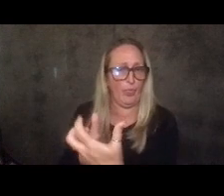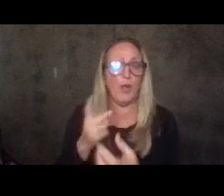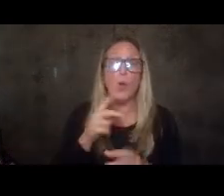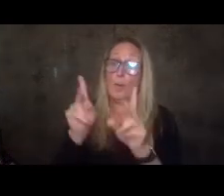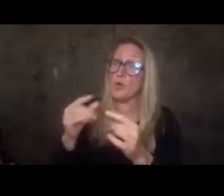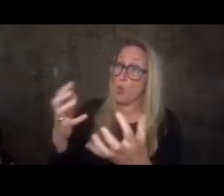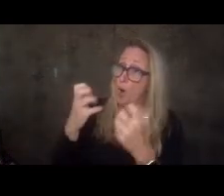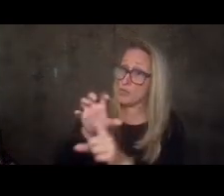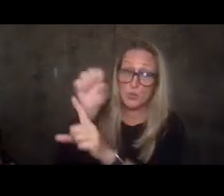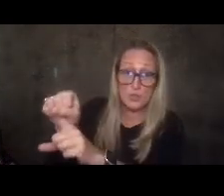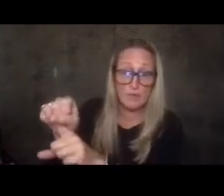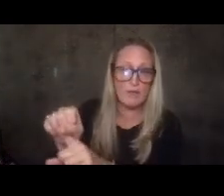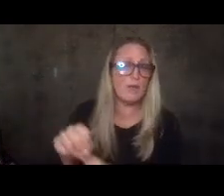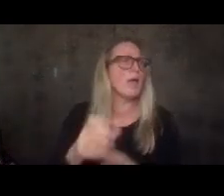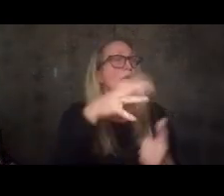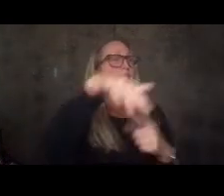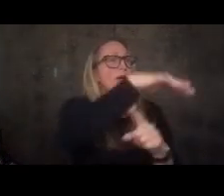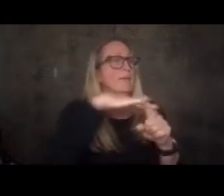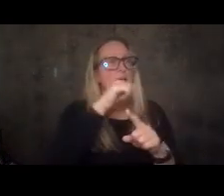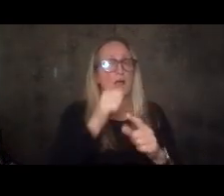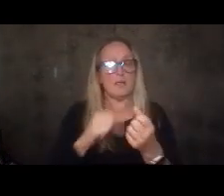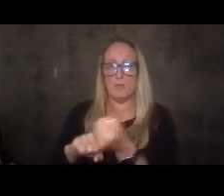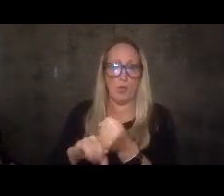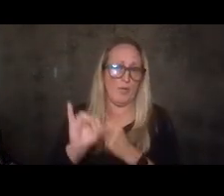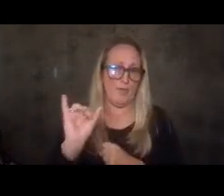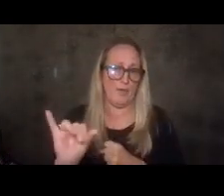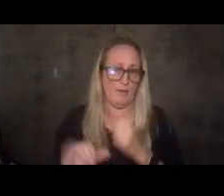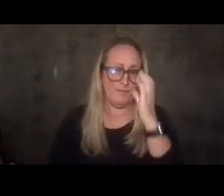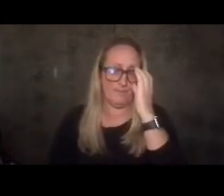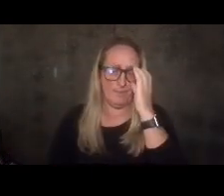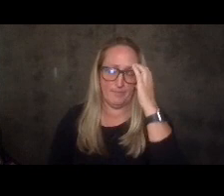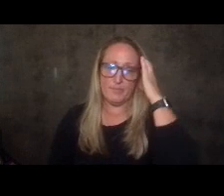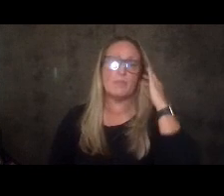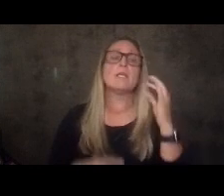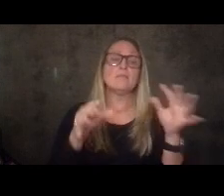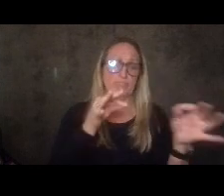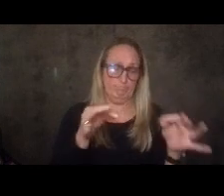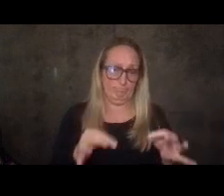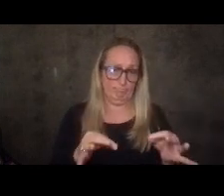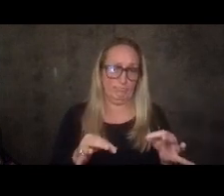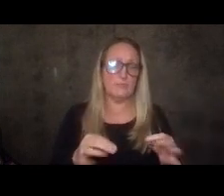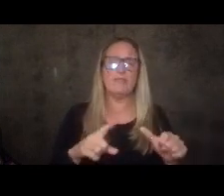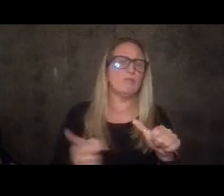achieve and an environment that does not support it. This definition, first adopted by the World Health